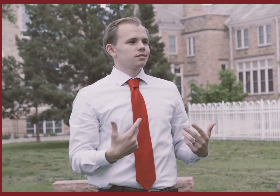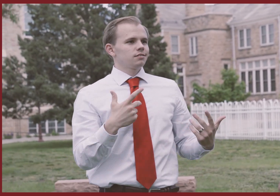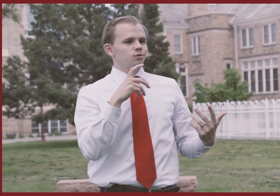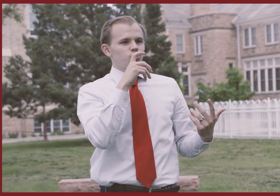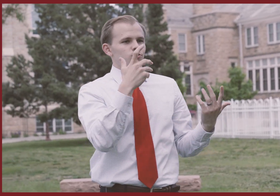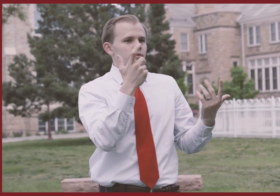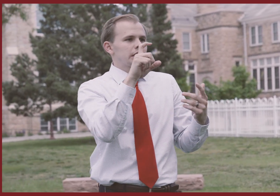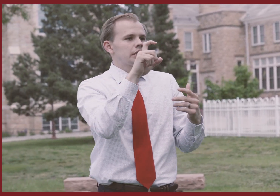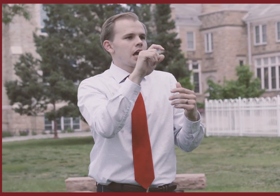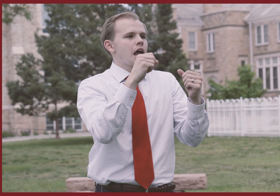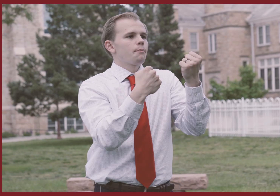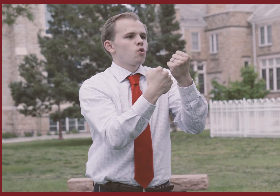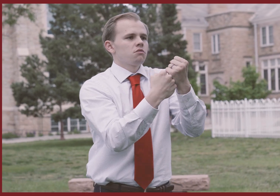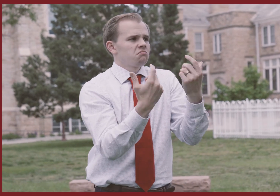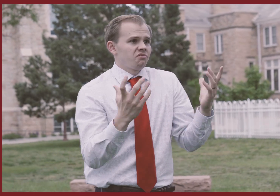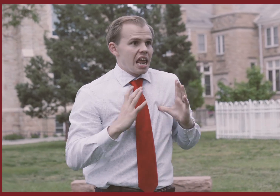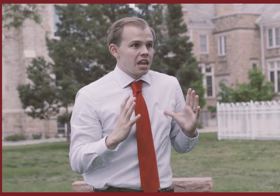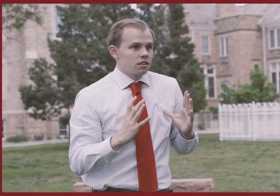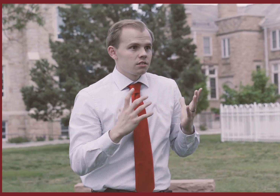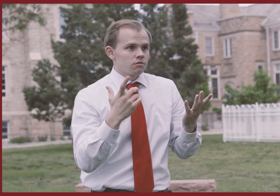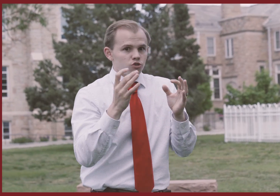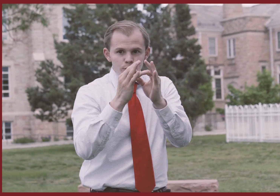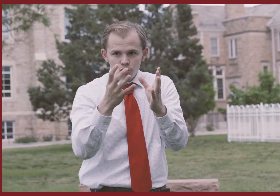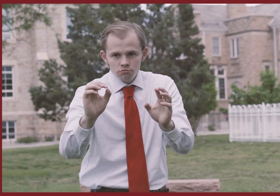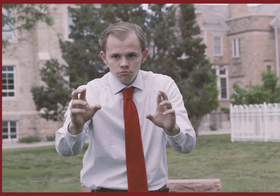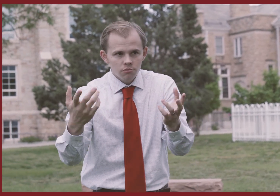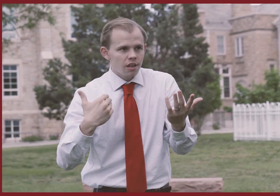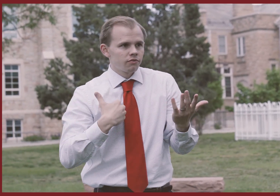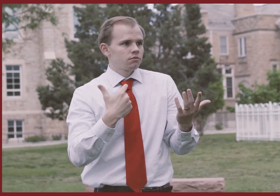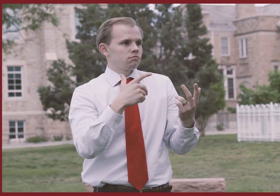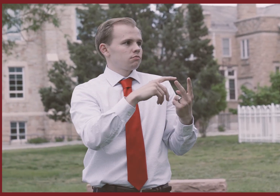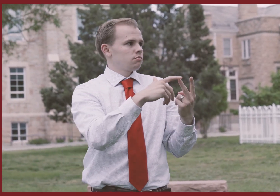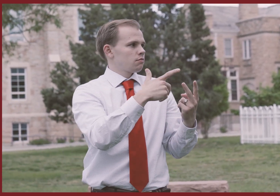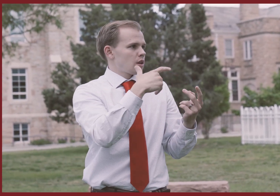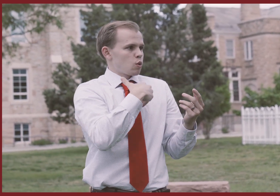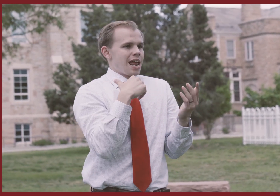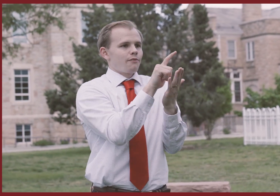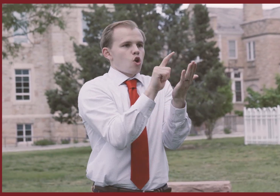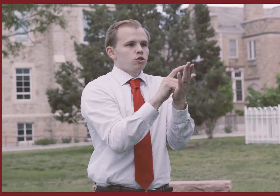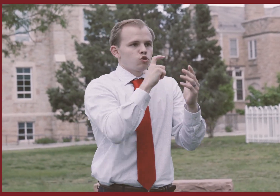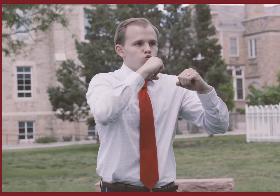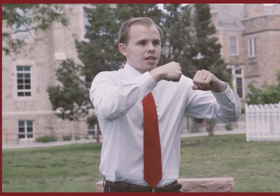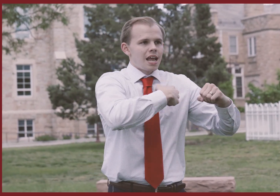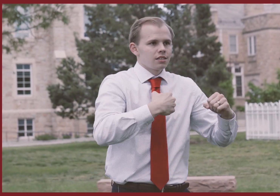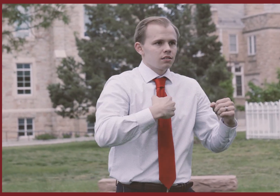It's just another human, who needs support. And we have those supports. Interpreters.